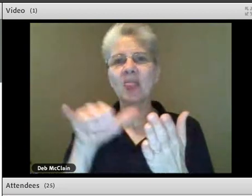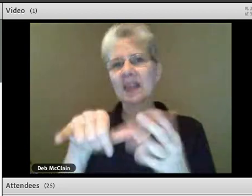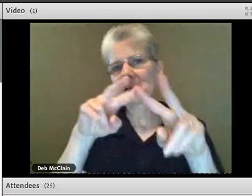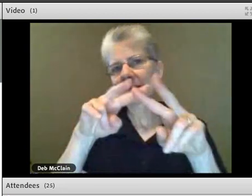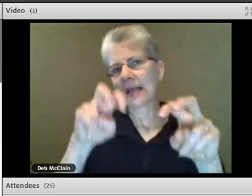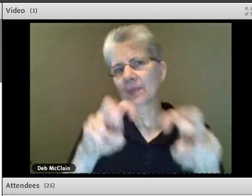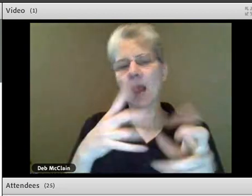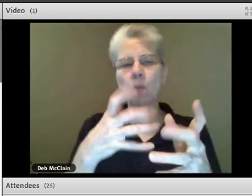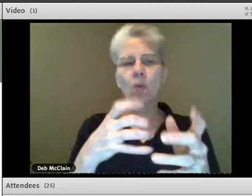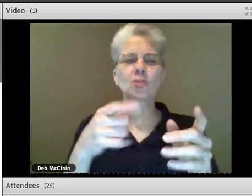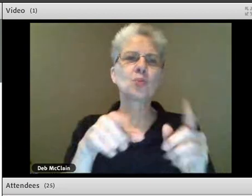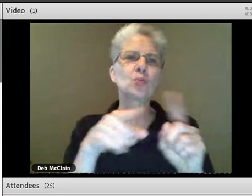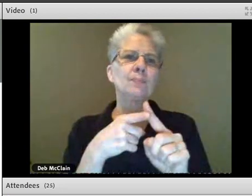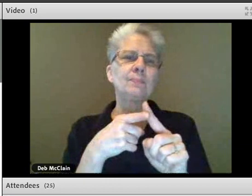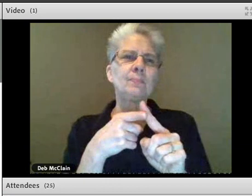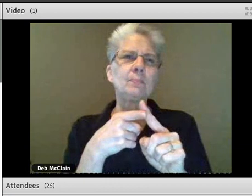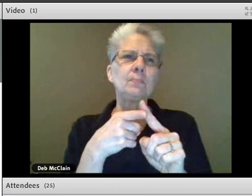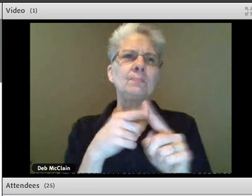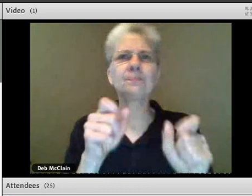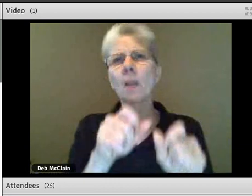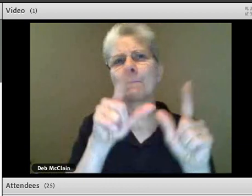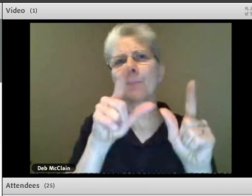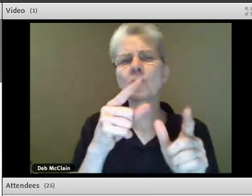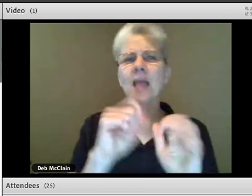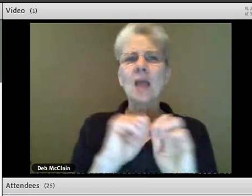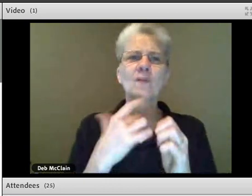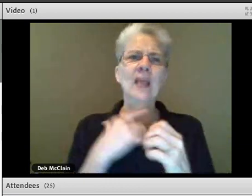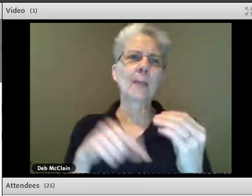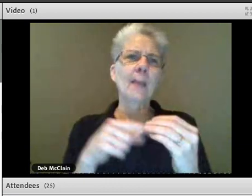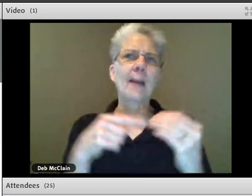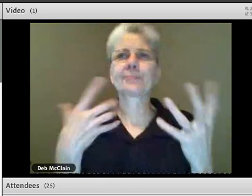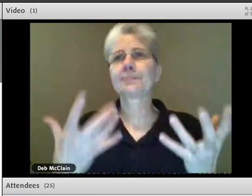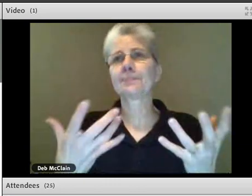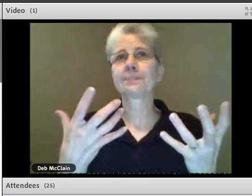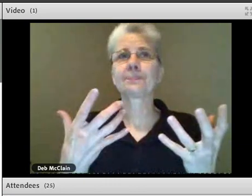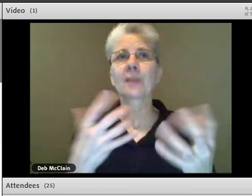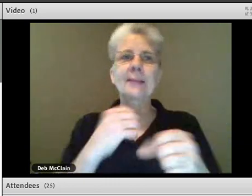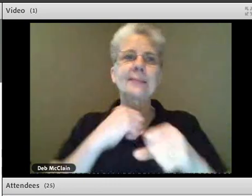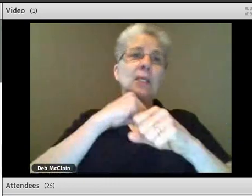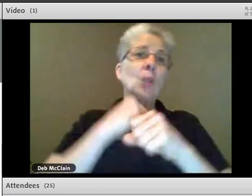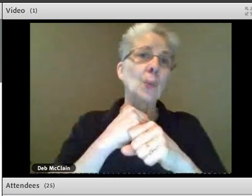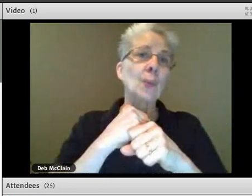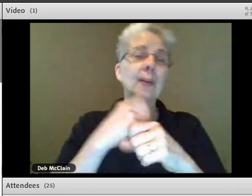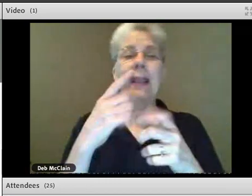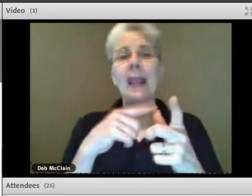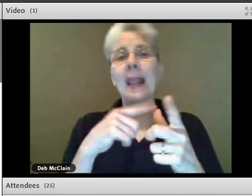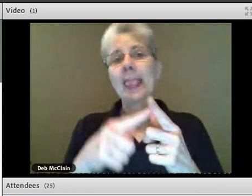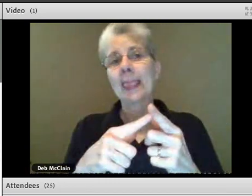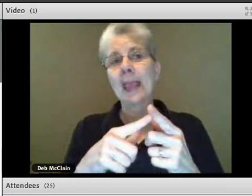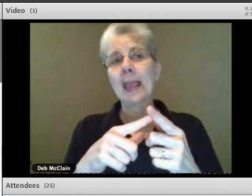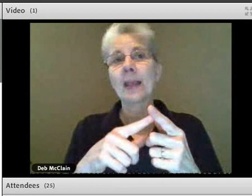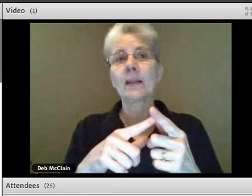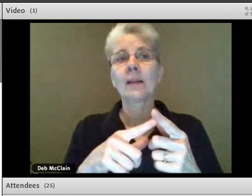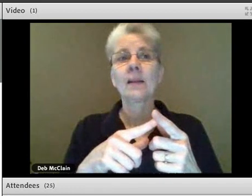I want you to post how you feel about security and then reply to two people's posts about security,